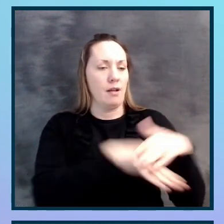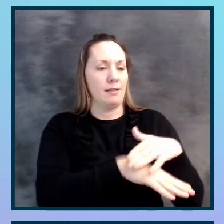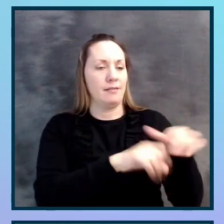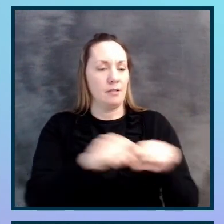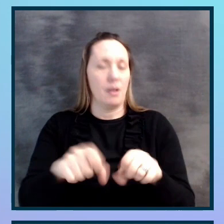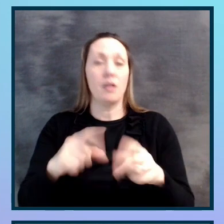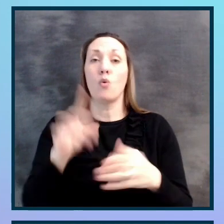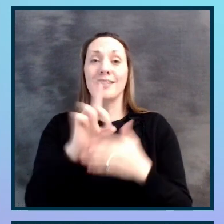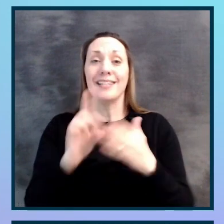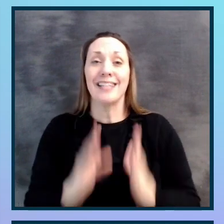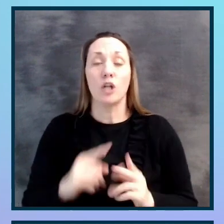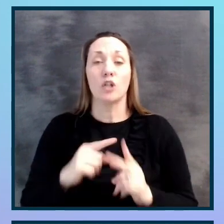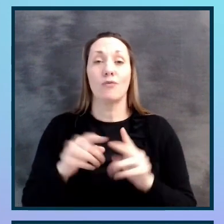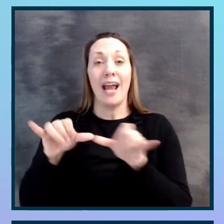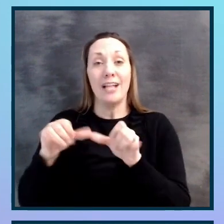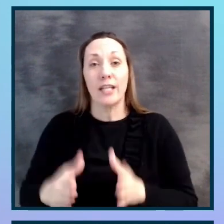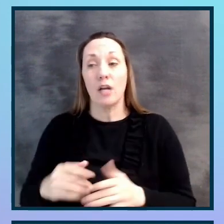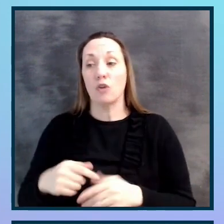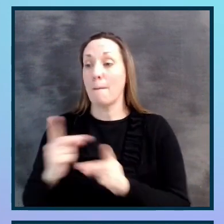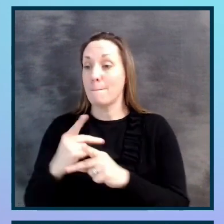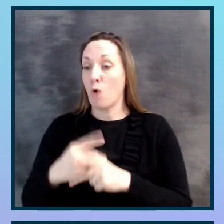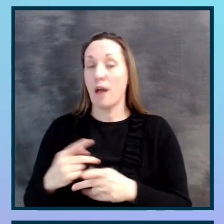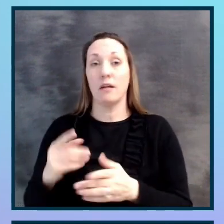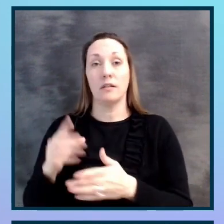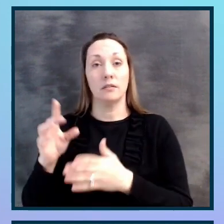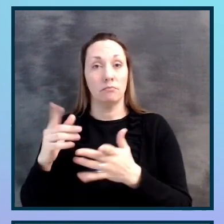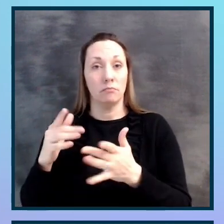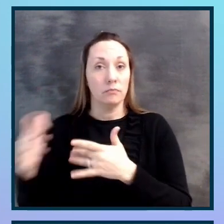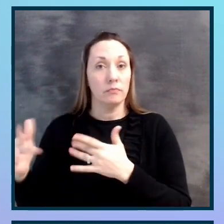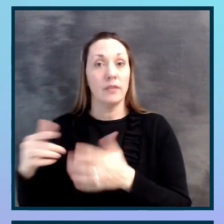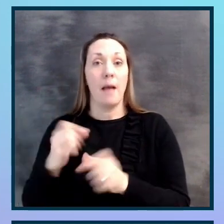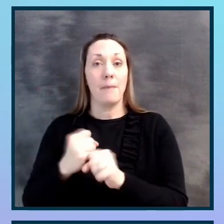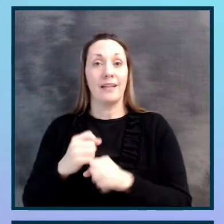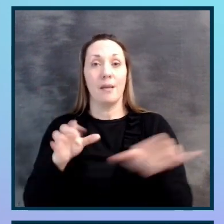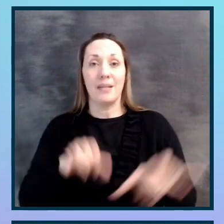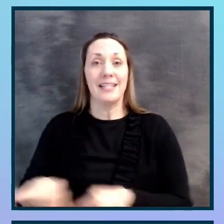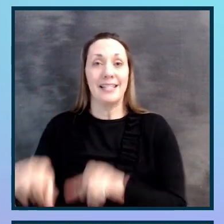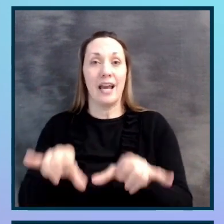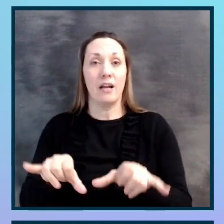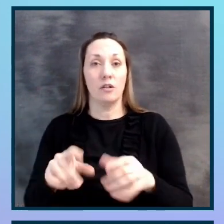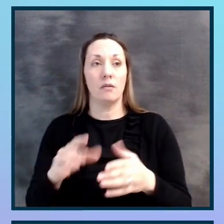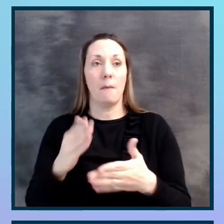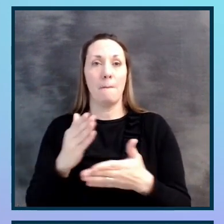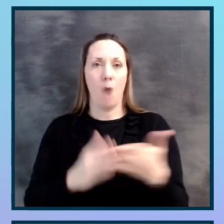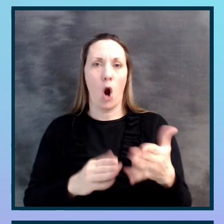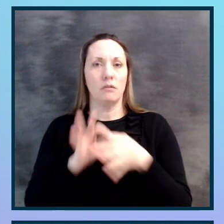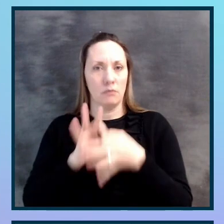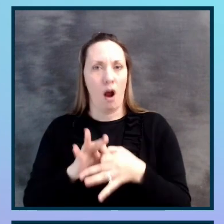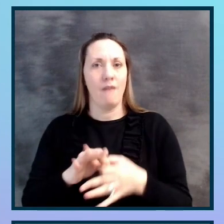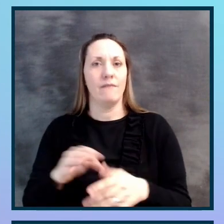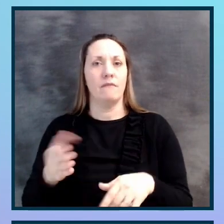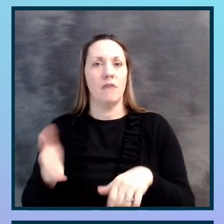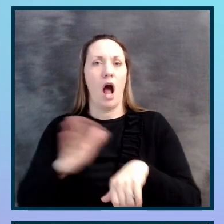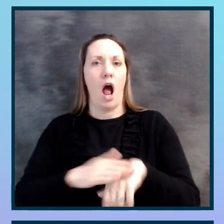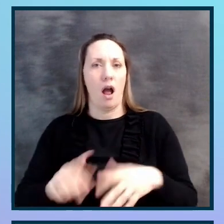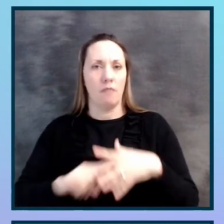for product owners and making them a standard part of new employee onboarding, where including users with disabilities